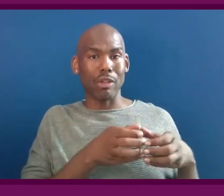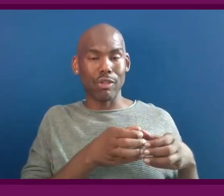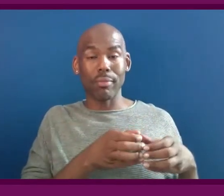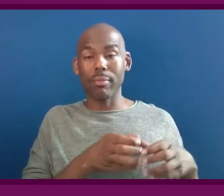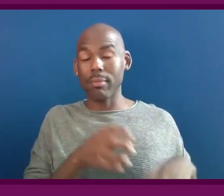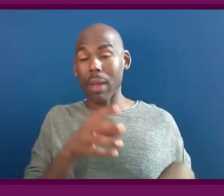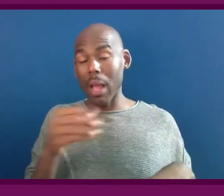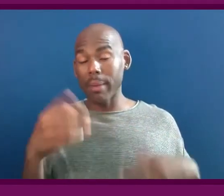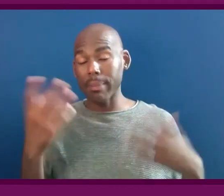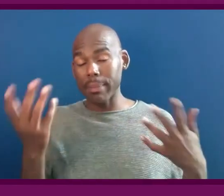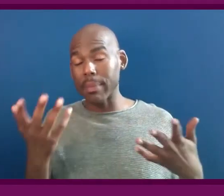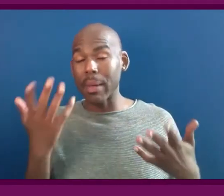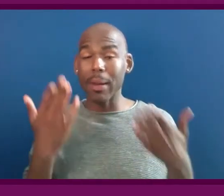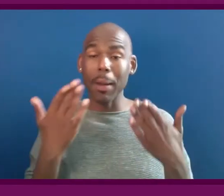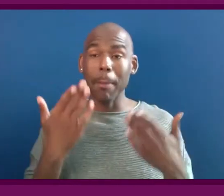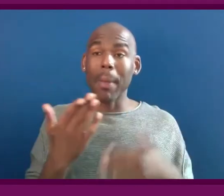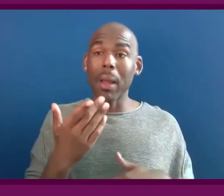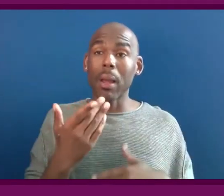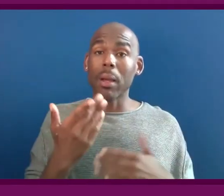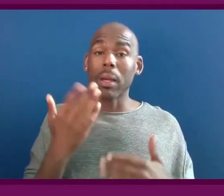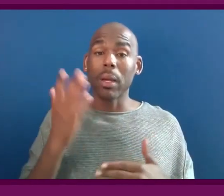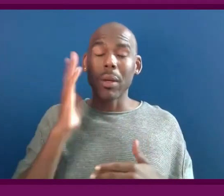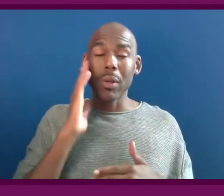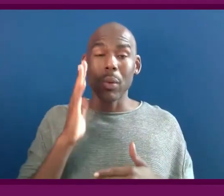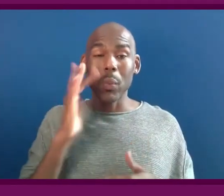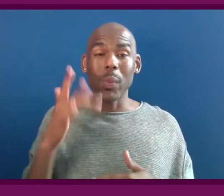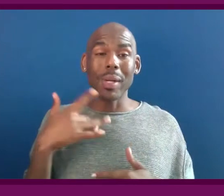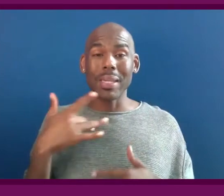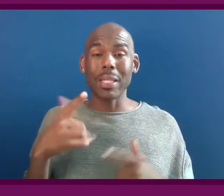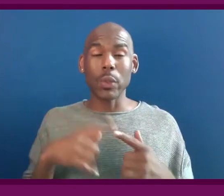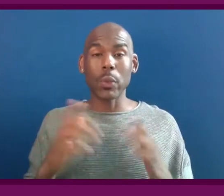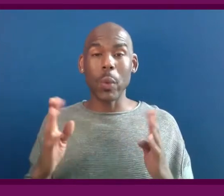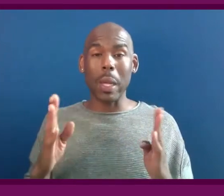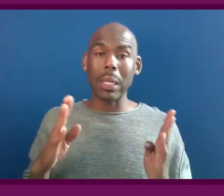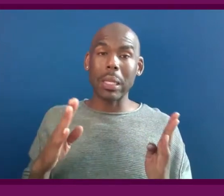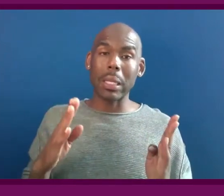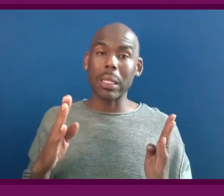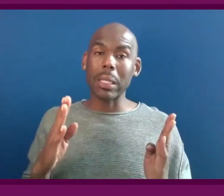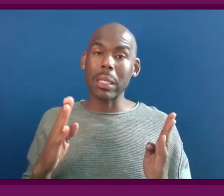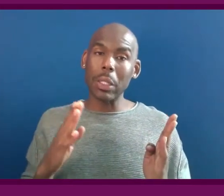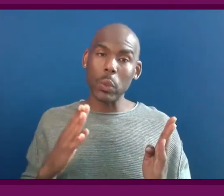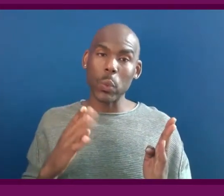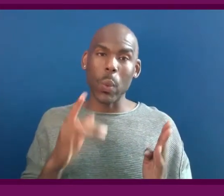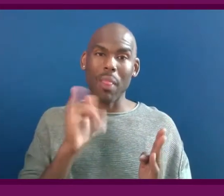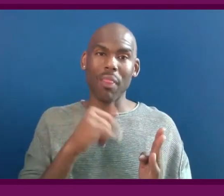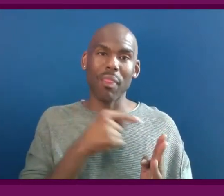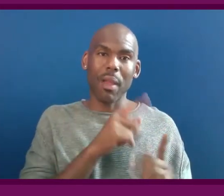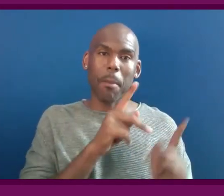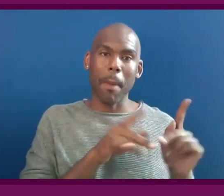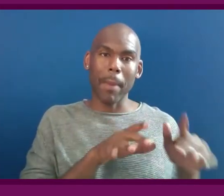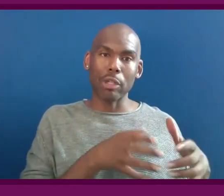And as such, it will tend to lean more towards that segment of population.